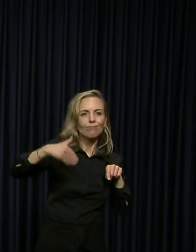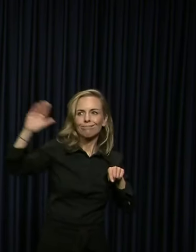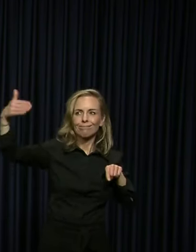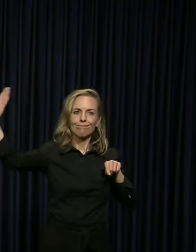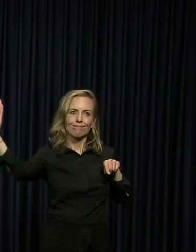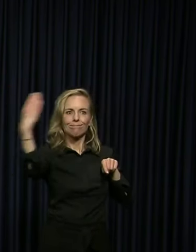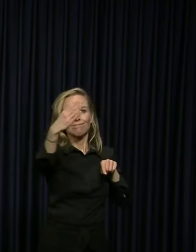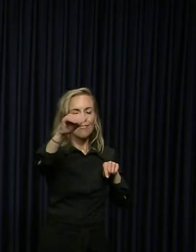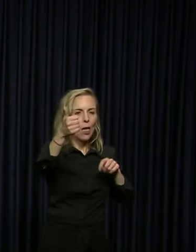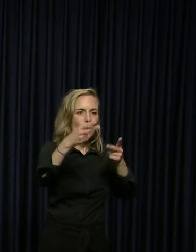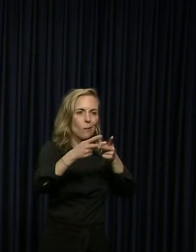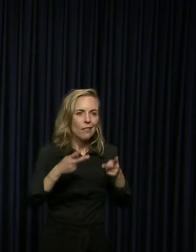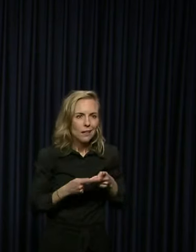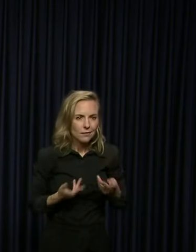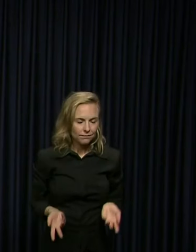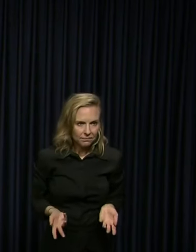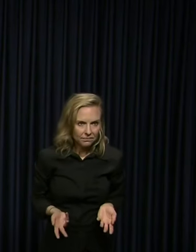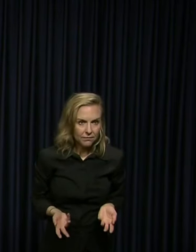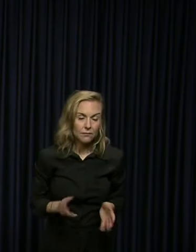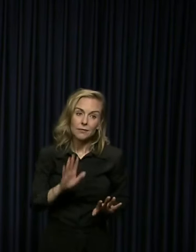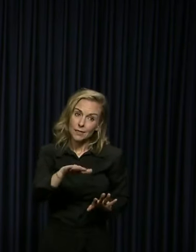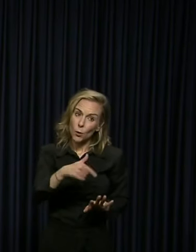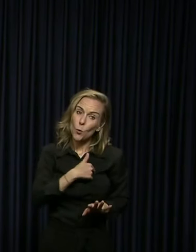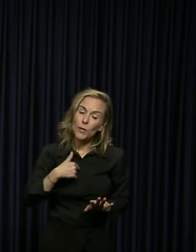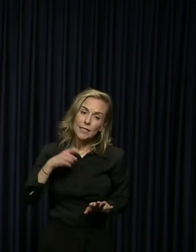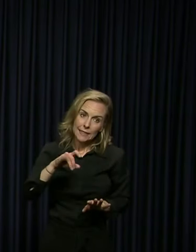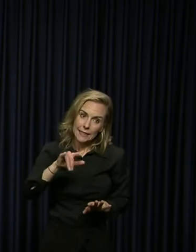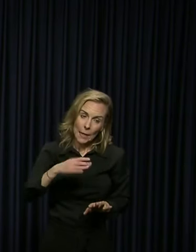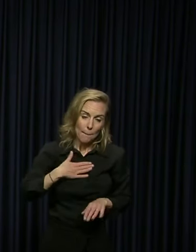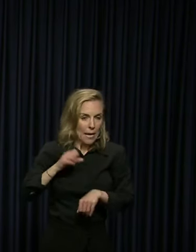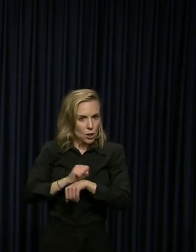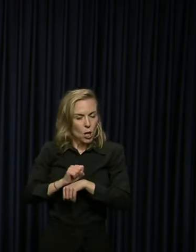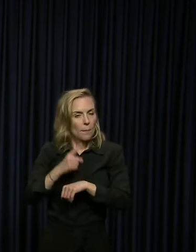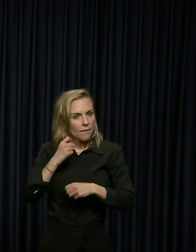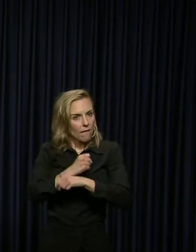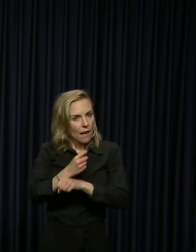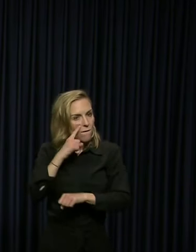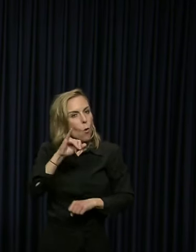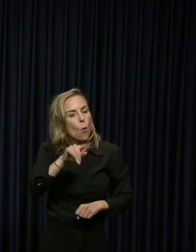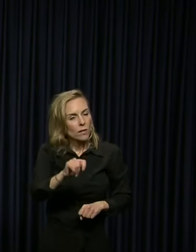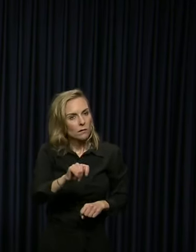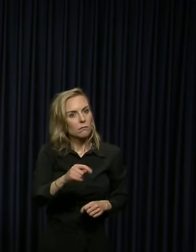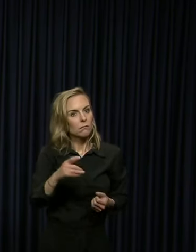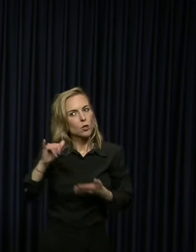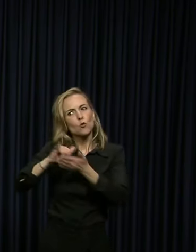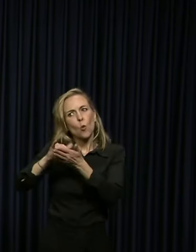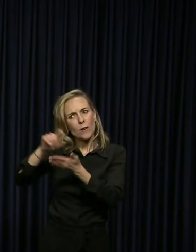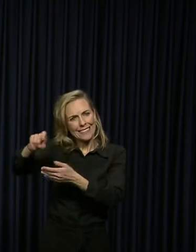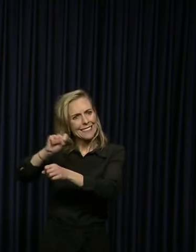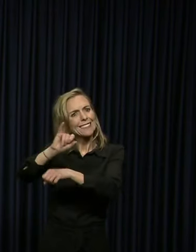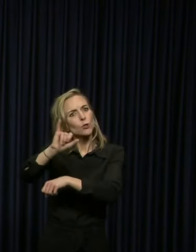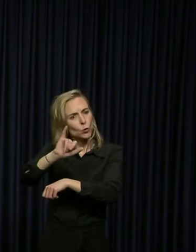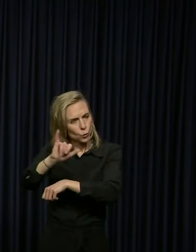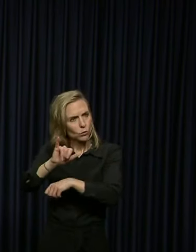EXPAND. I MEAN, THEY'VE GOT OUTPATIENT CENTERS. THEY'VE GOT REHAB FACILITIES.